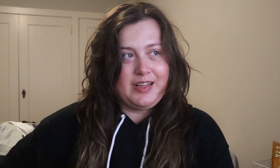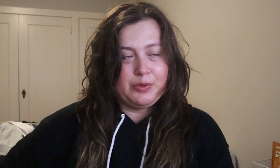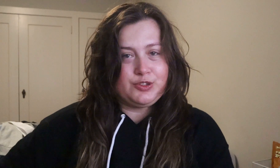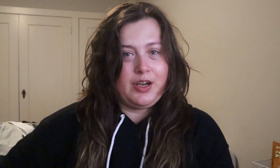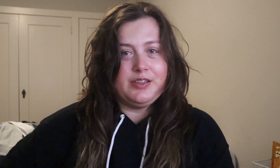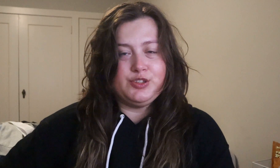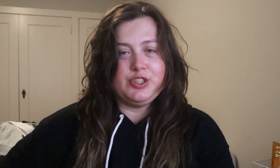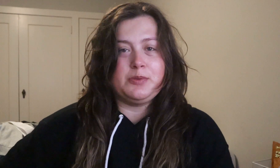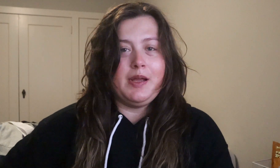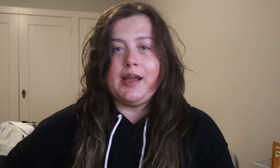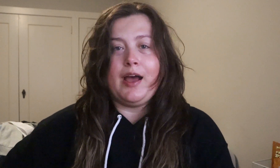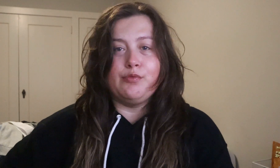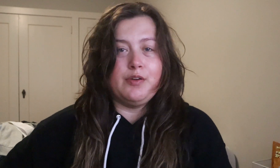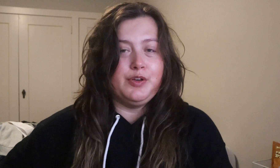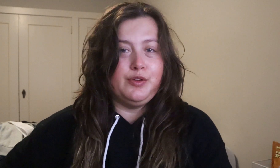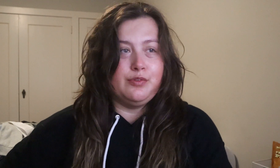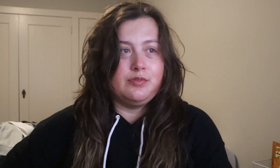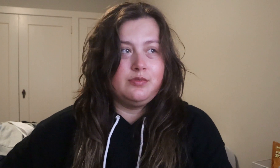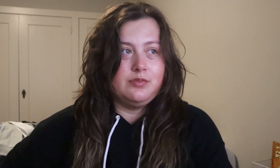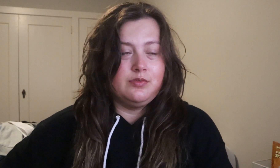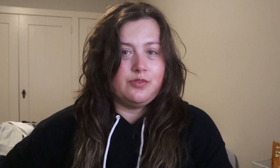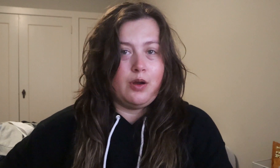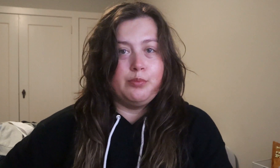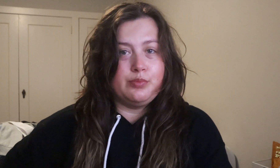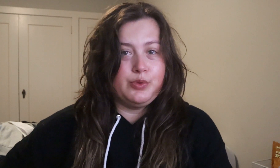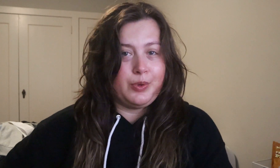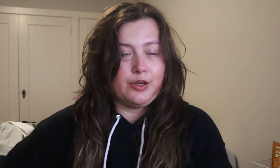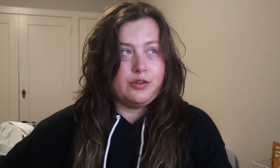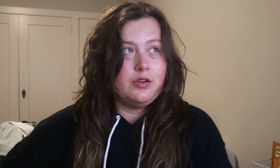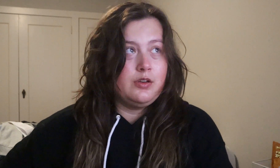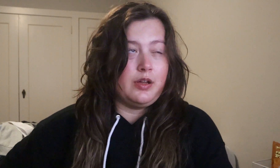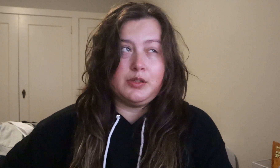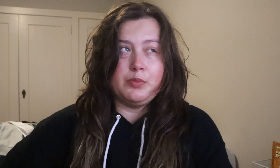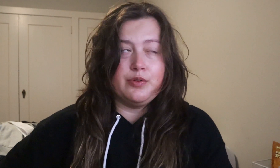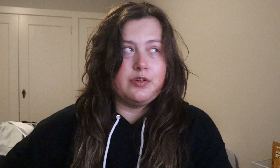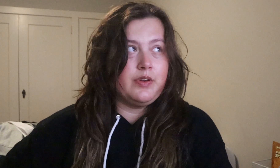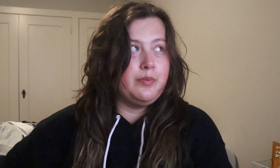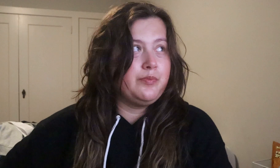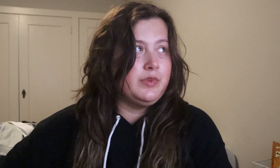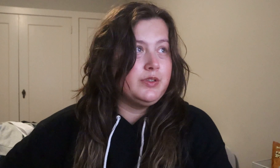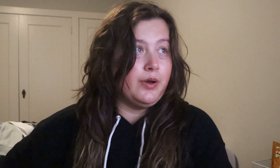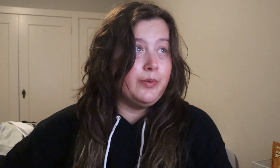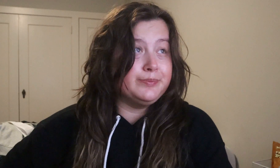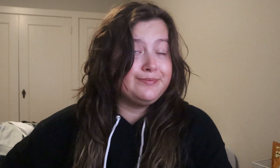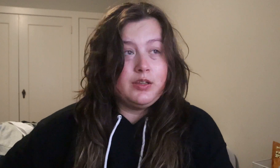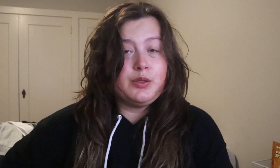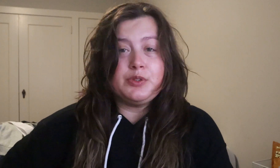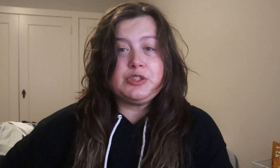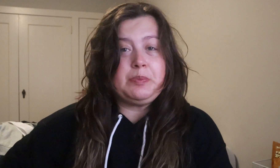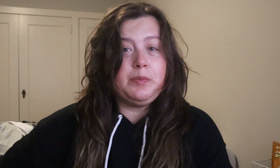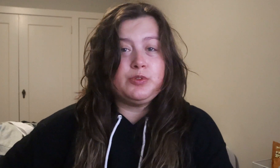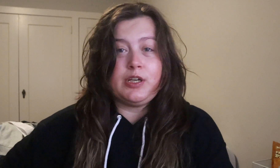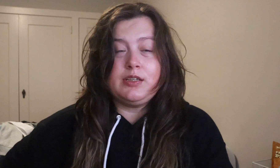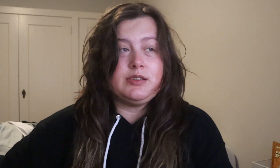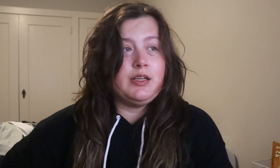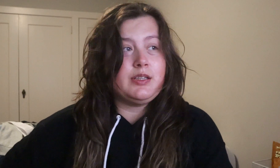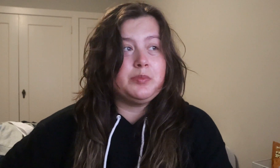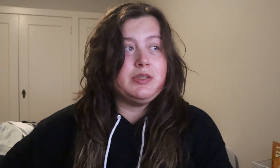that were trying to just make ad revenue from Twitter, at least most of them. So these were just people trying to say something